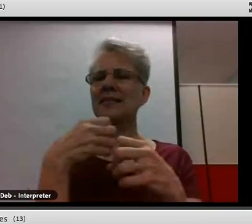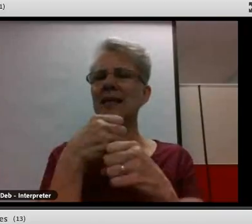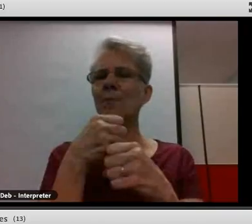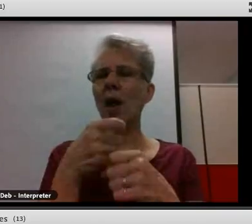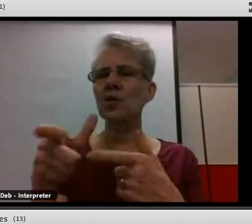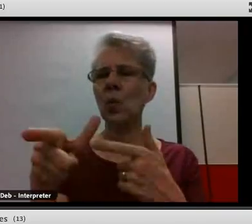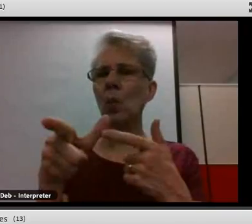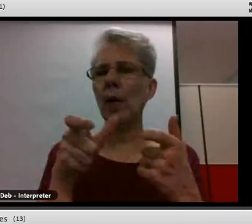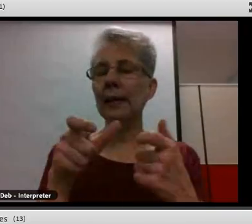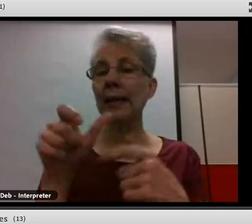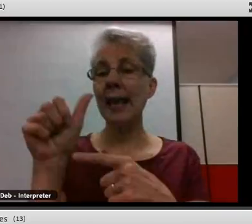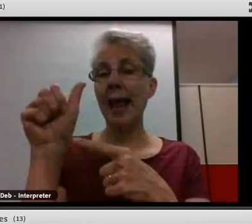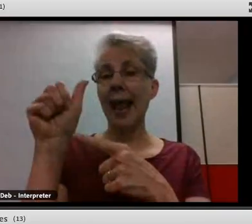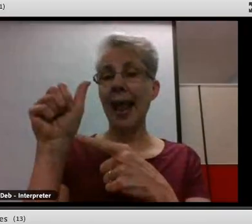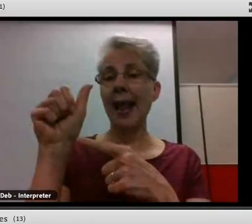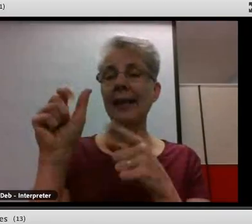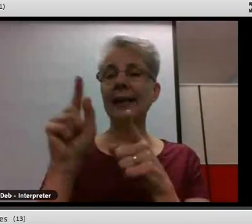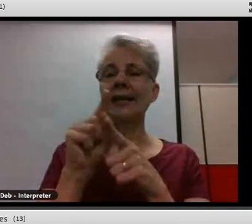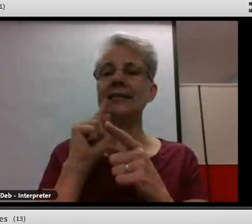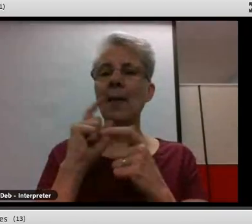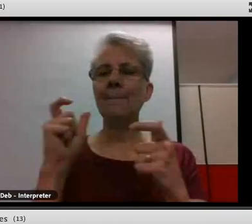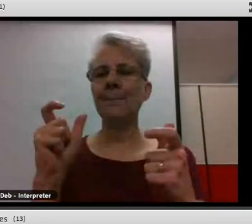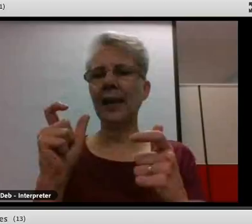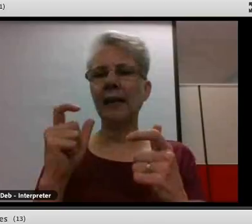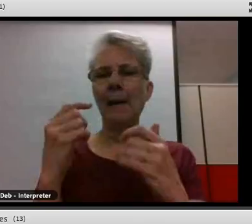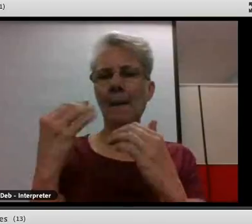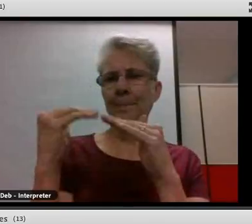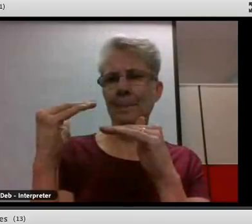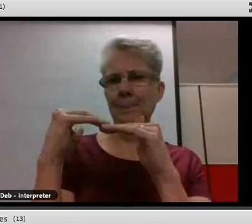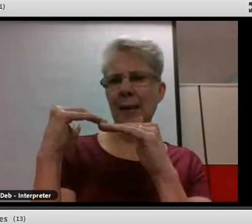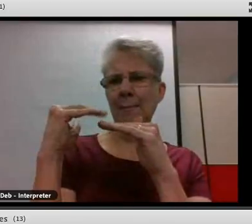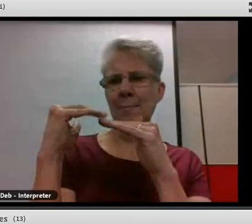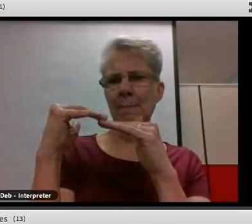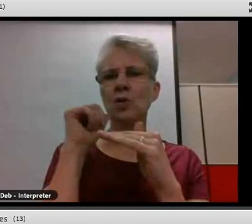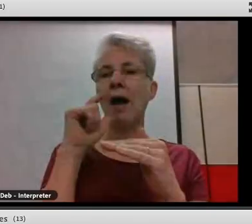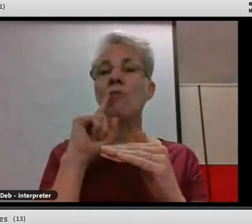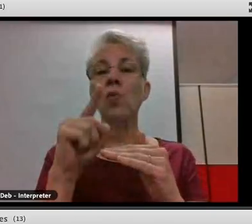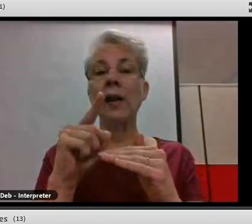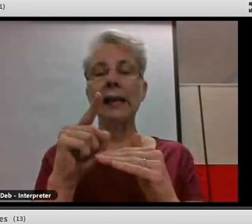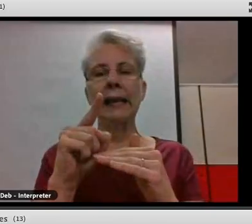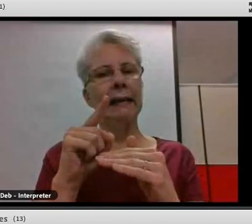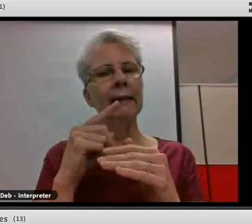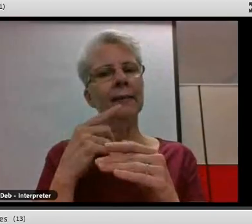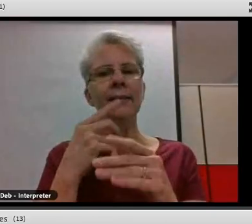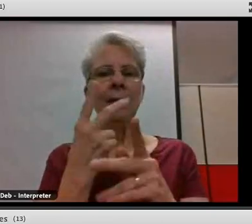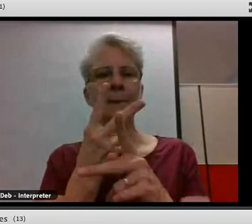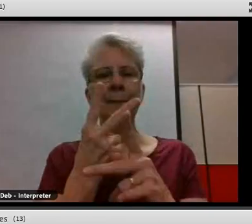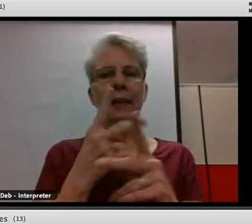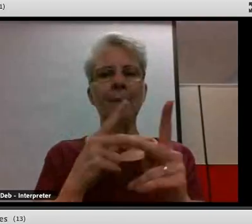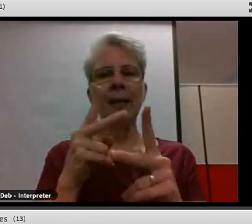on the computer? I'll have to look into that. I thought there was a way to do that.